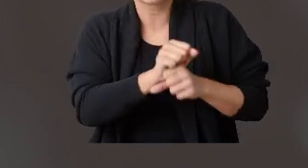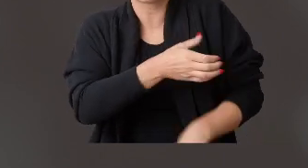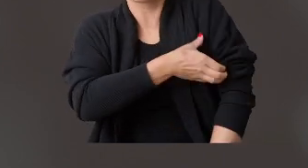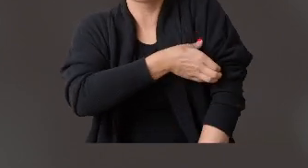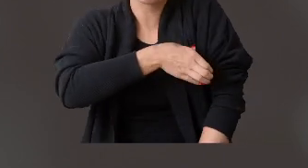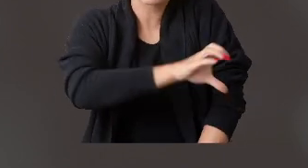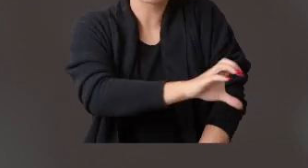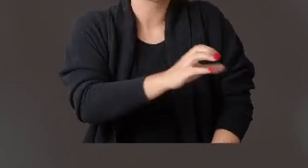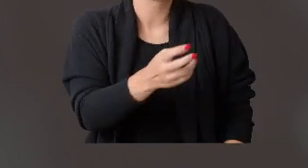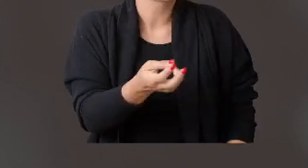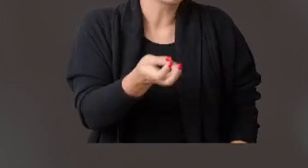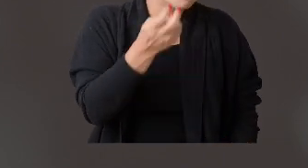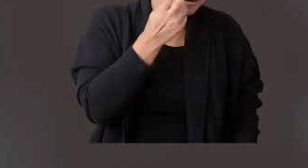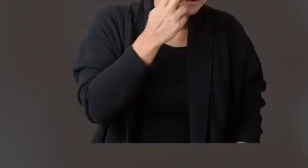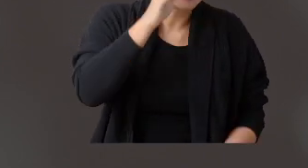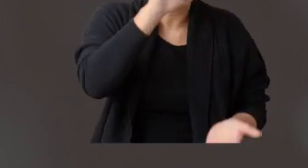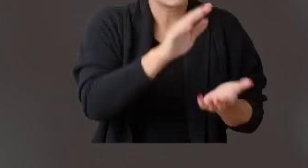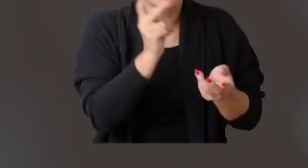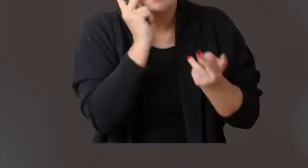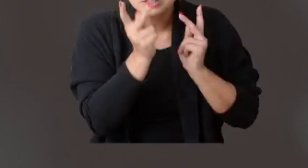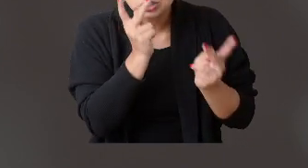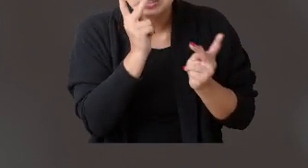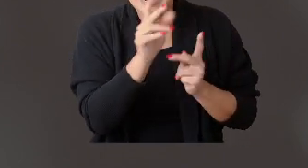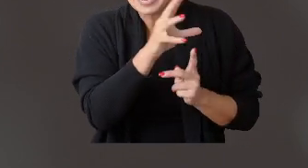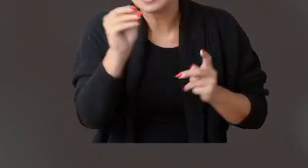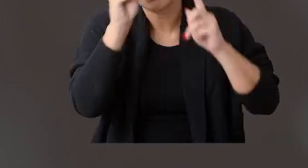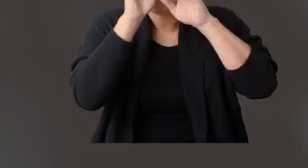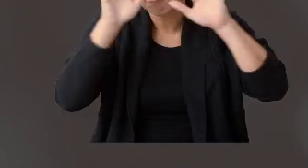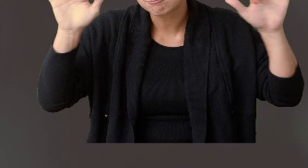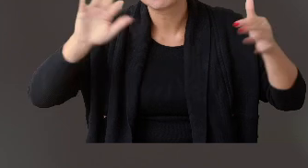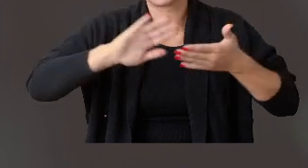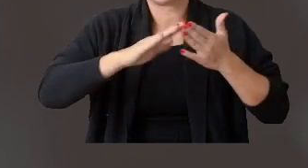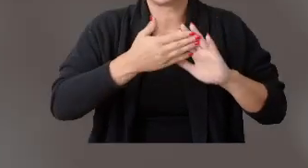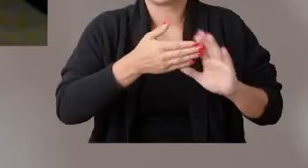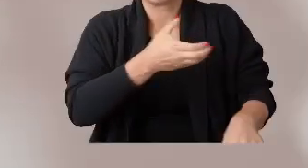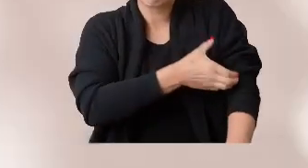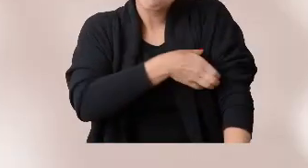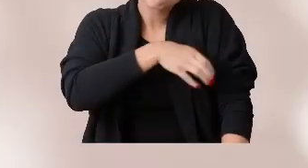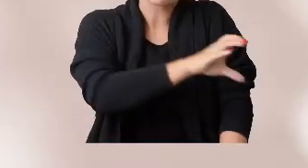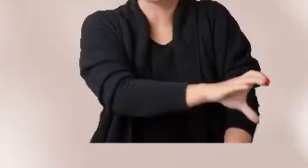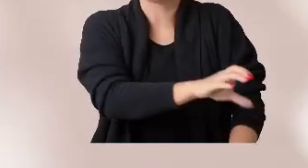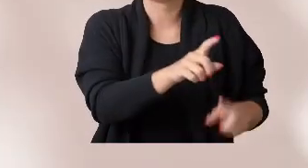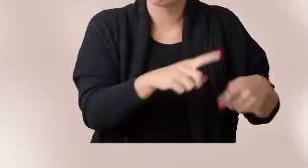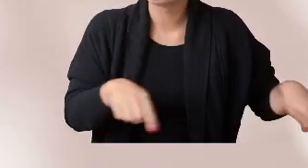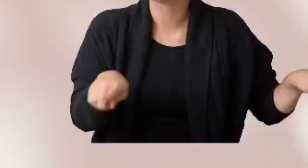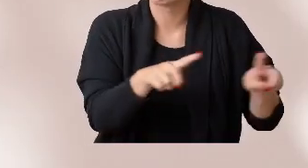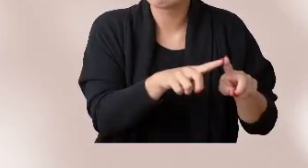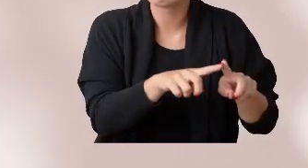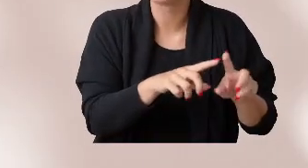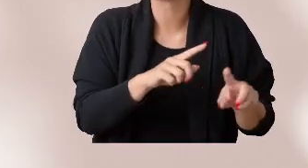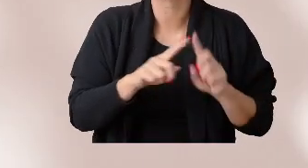and low vision as well as the neurodiverse communities. But let me talk about one scenario